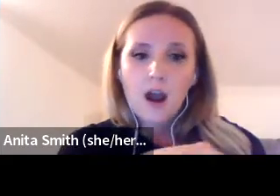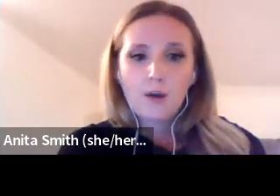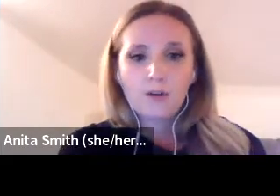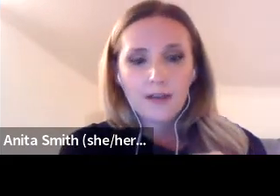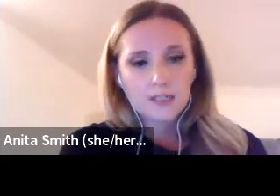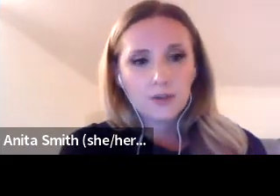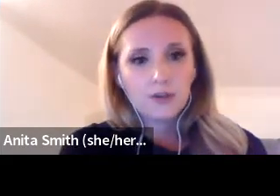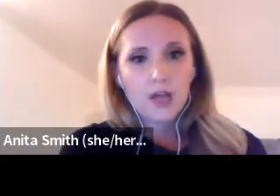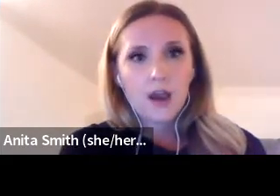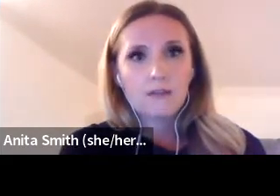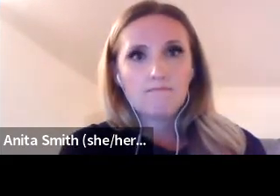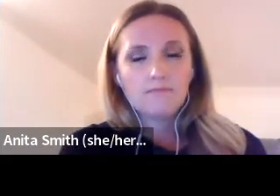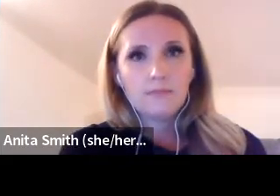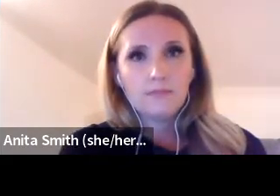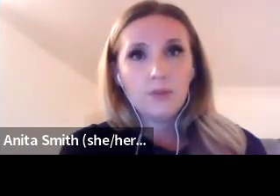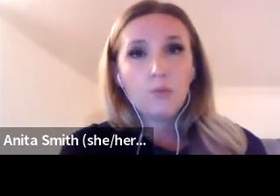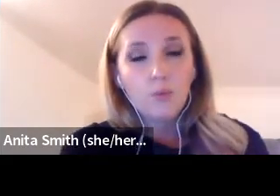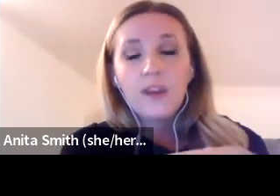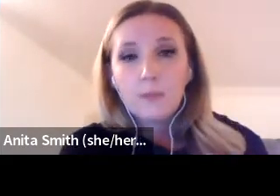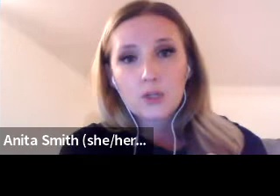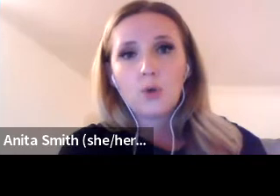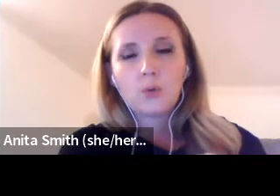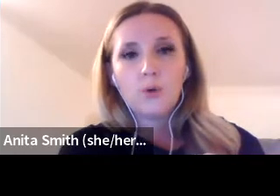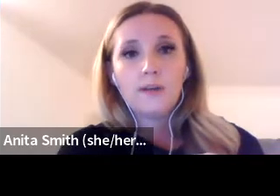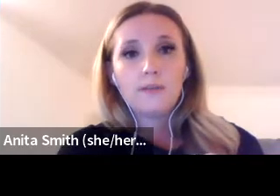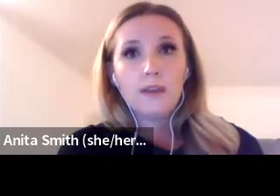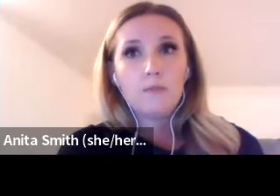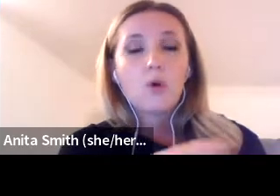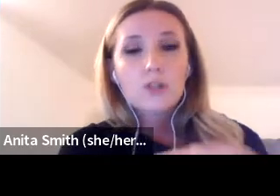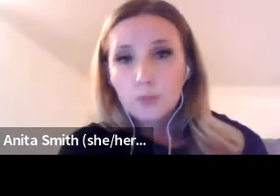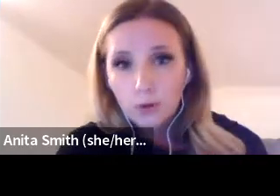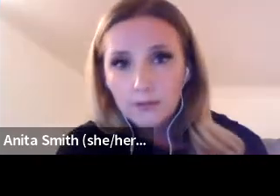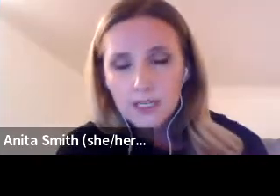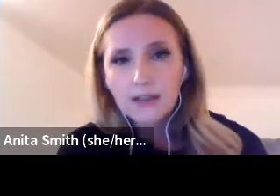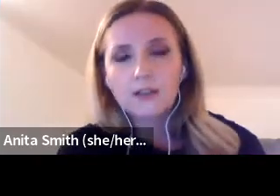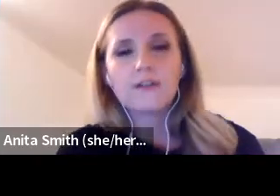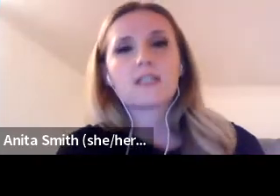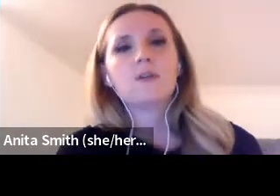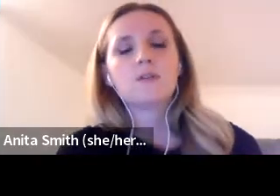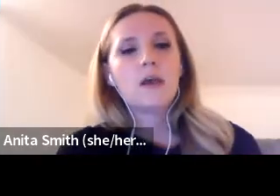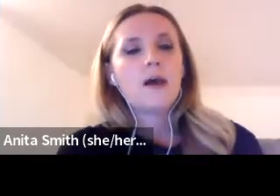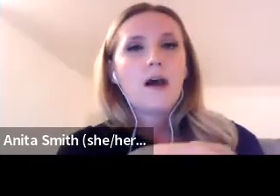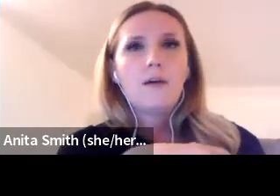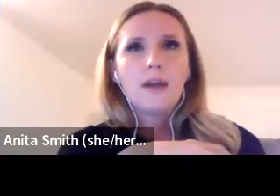For our festival, we've been told we're one of the more supportive technical festivals.